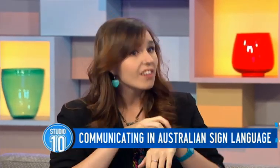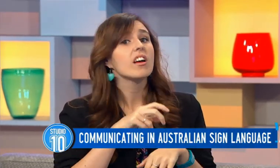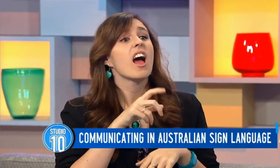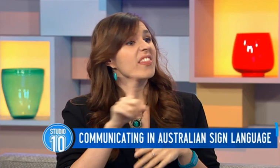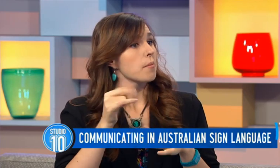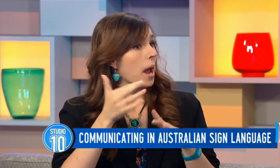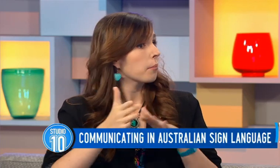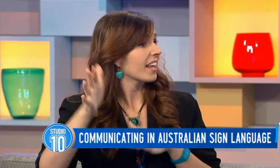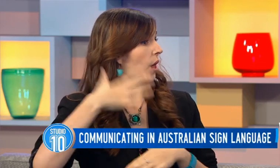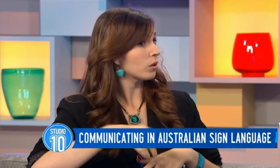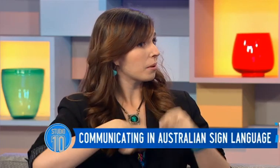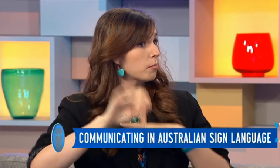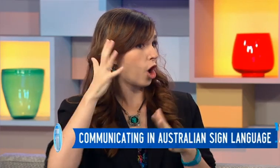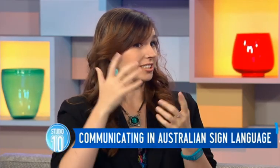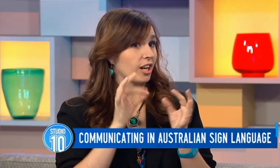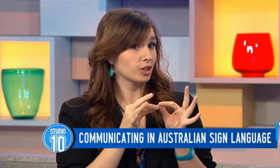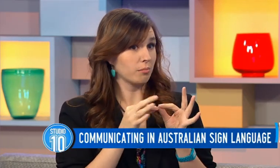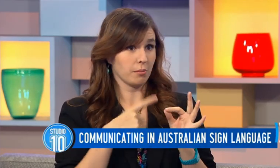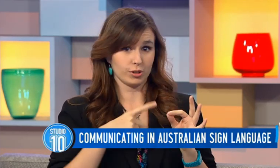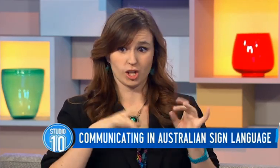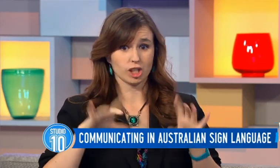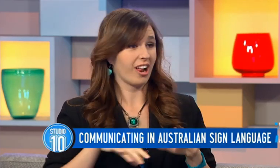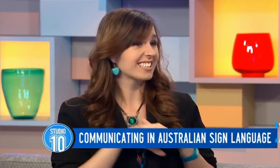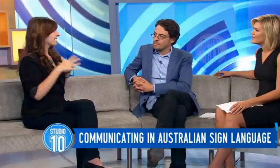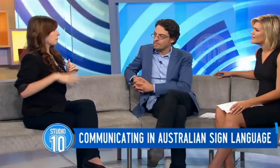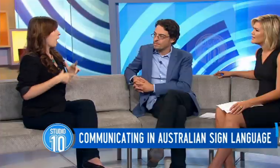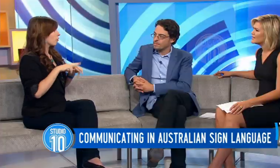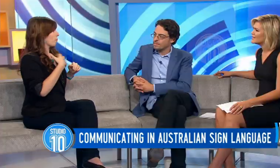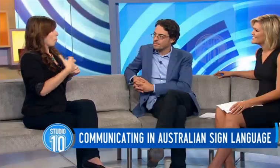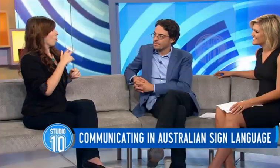So you can earn a certificate through TAFE, and people then can become Auslan interpreters